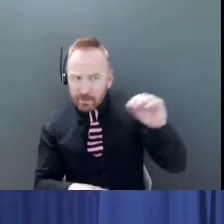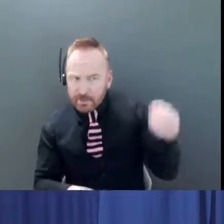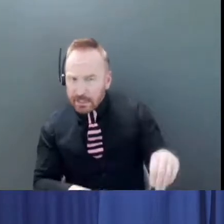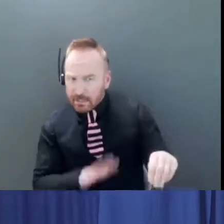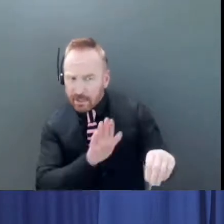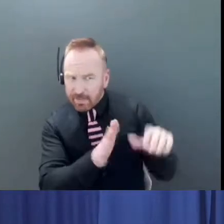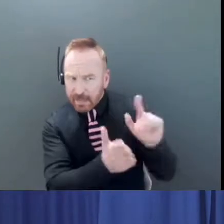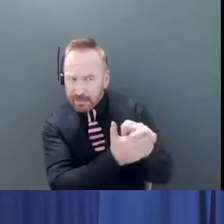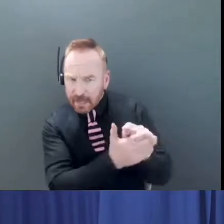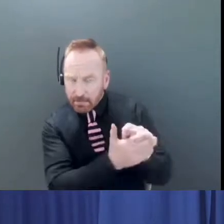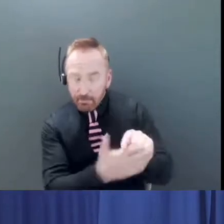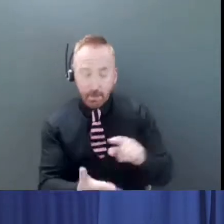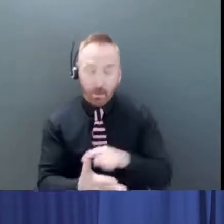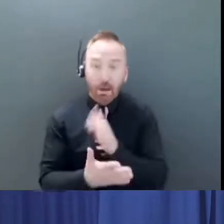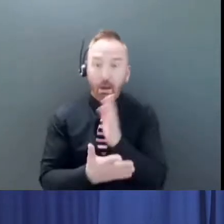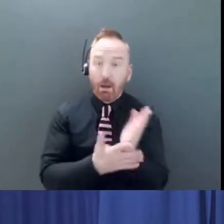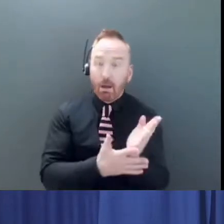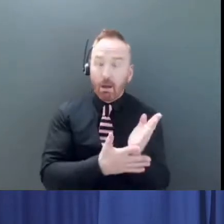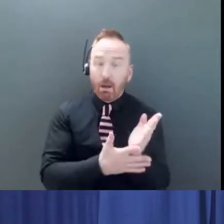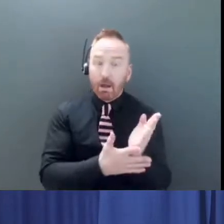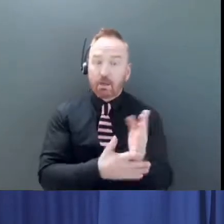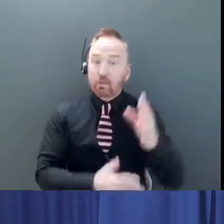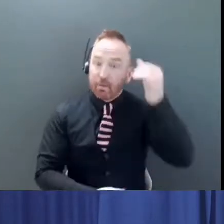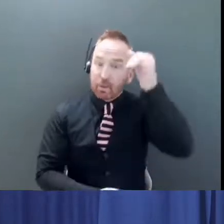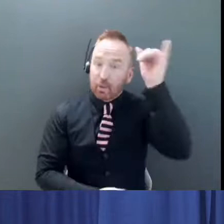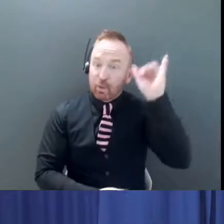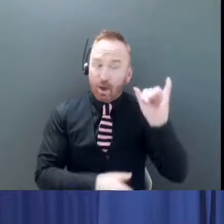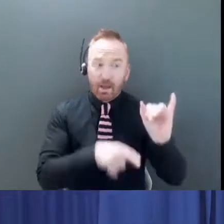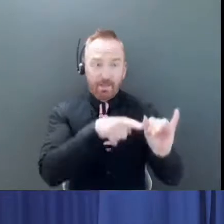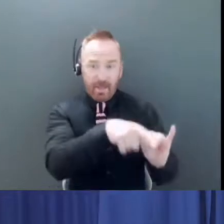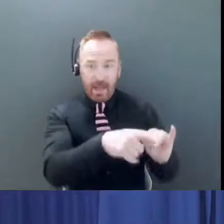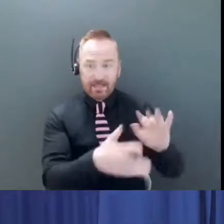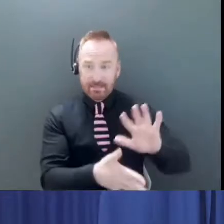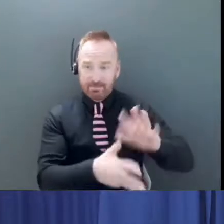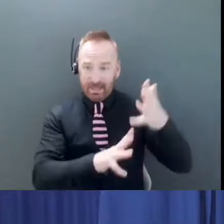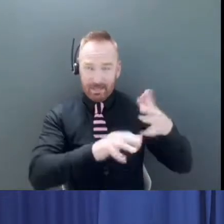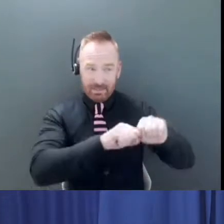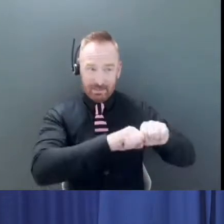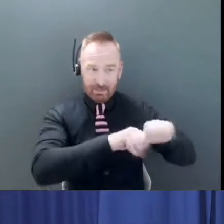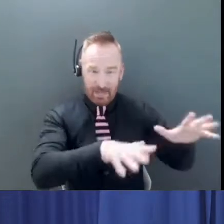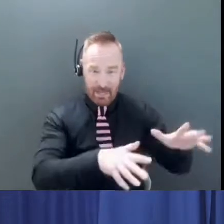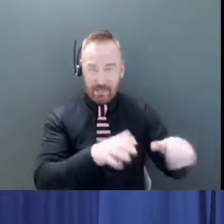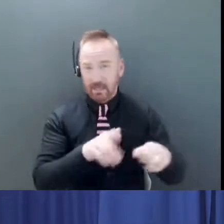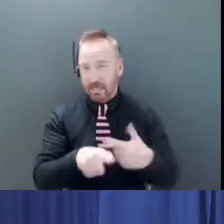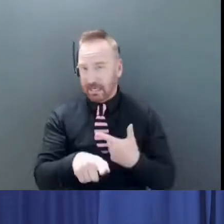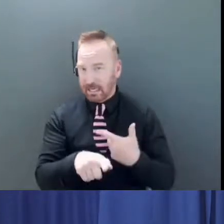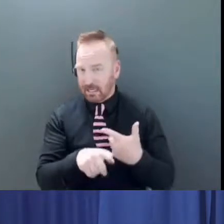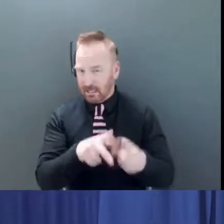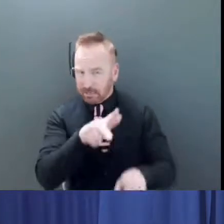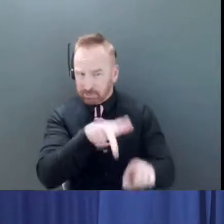higher vaccine uptake? Third, will it find a chance to take off in a situation where unvaccinated people are